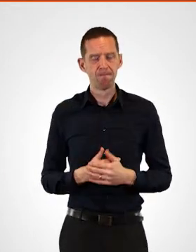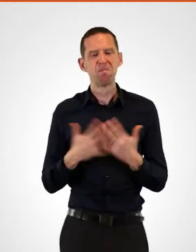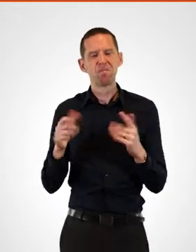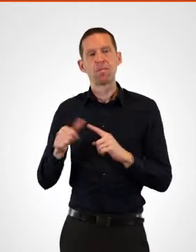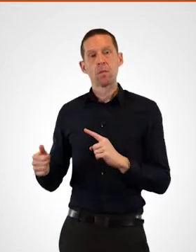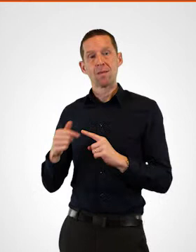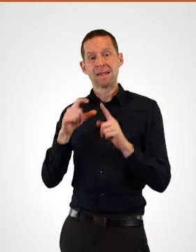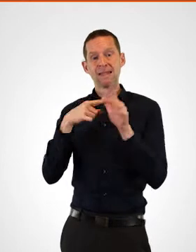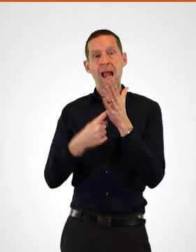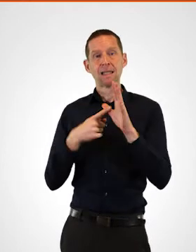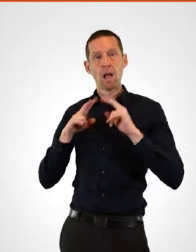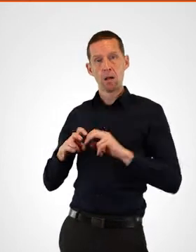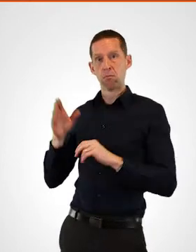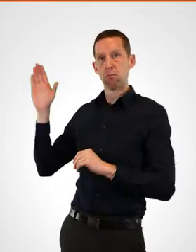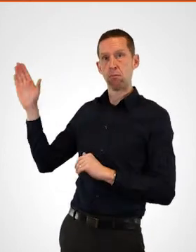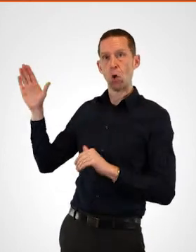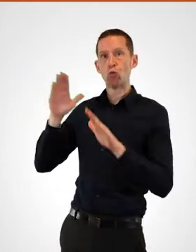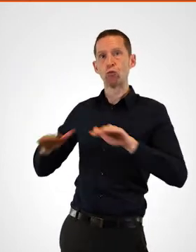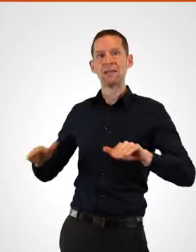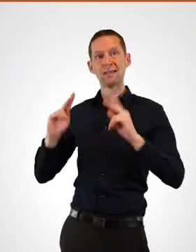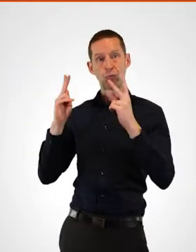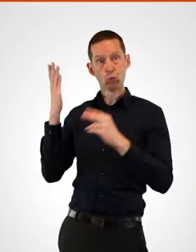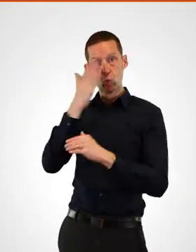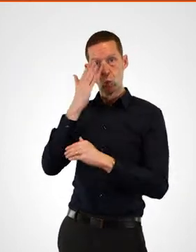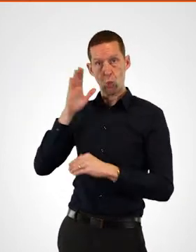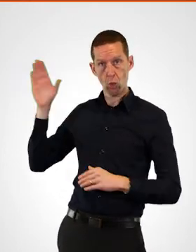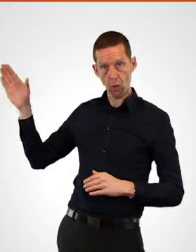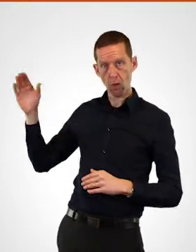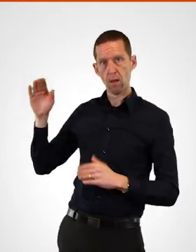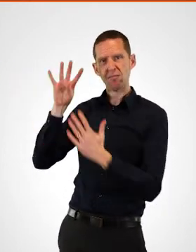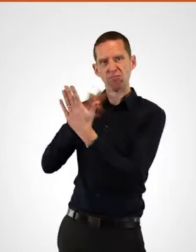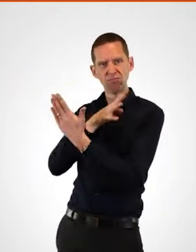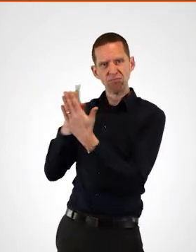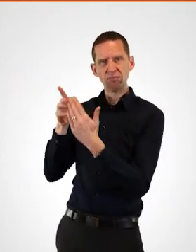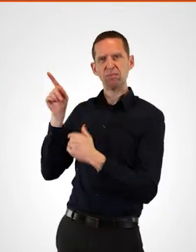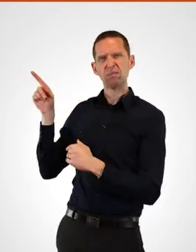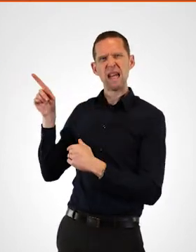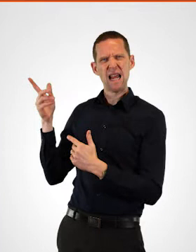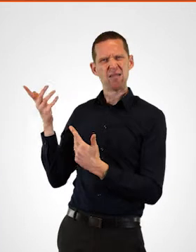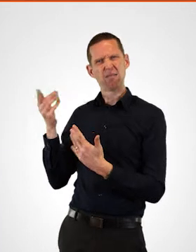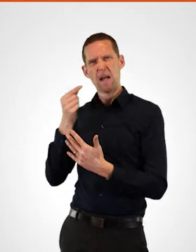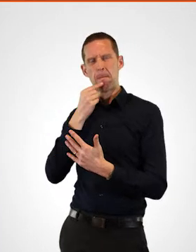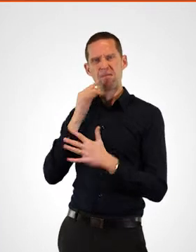of children in secondary school, we found a rather less pleasing outcome